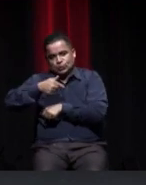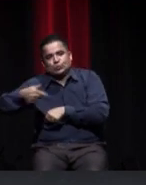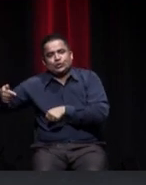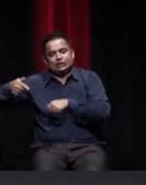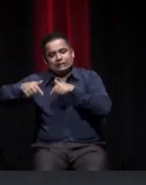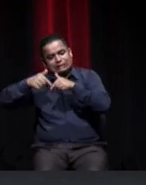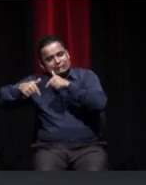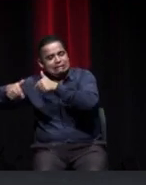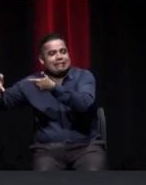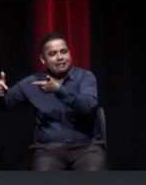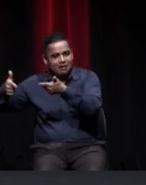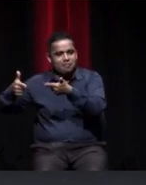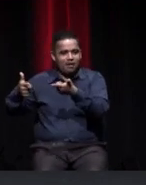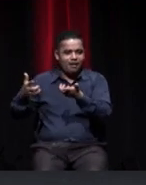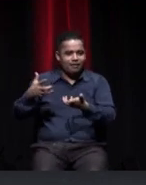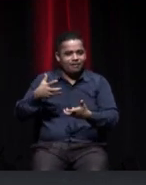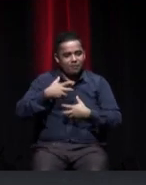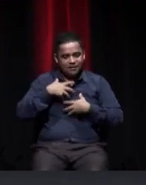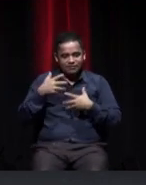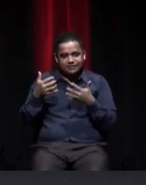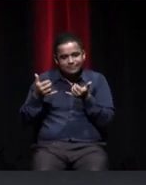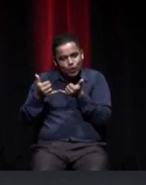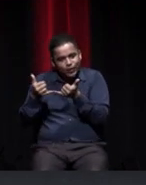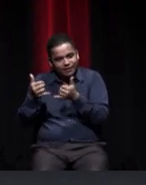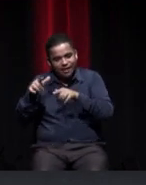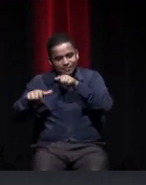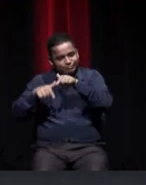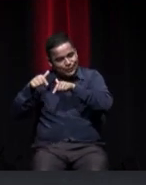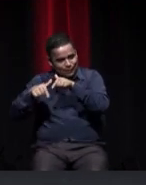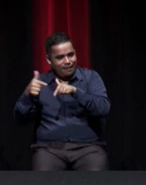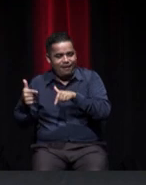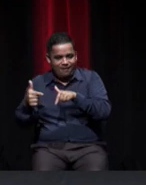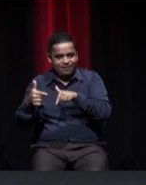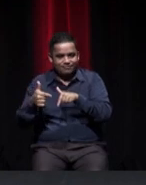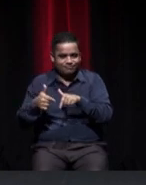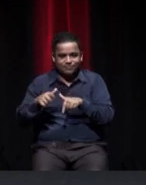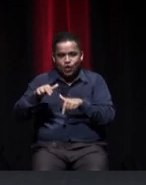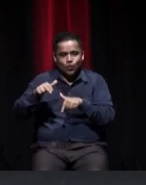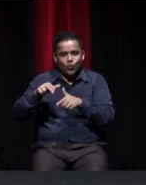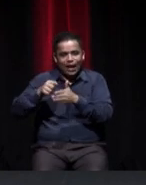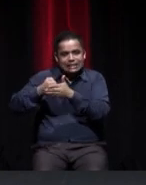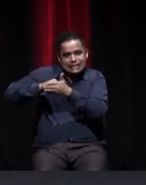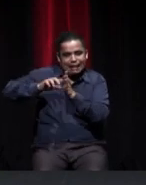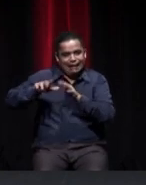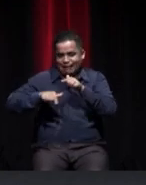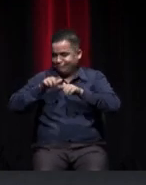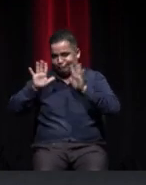you're somehow connected to work. Time available for work, even though this time